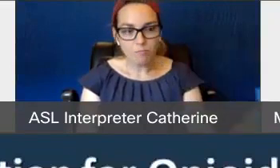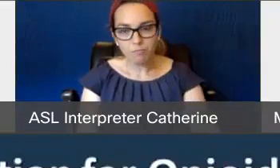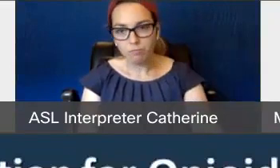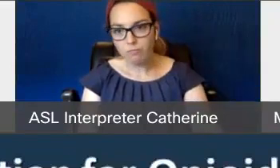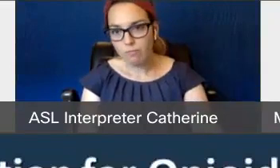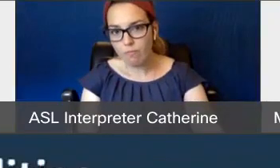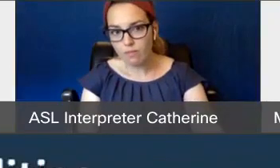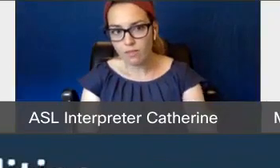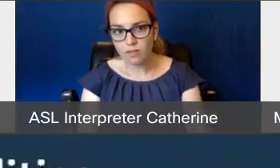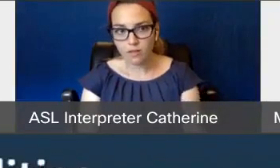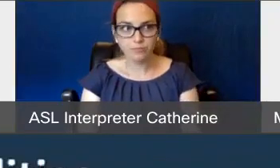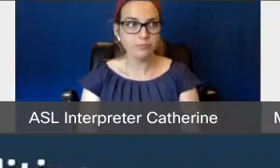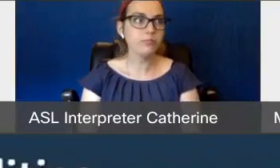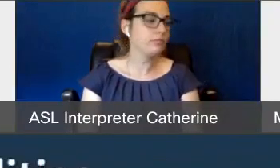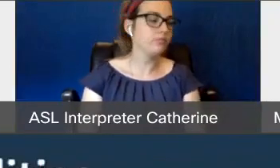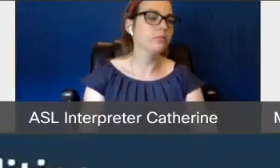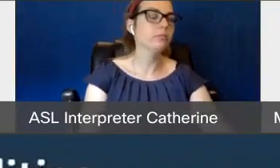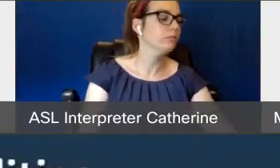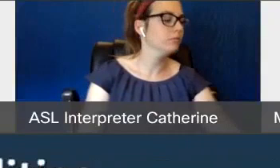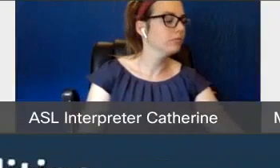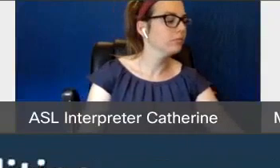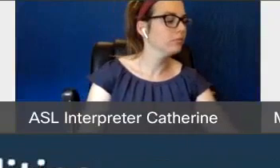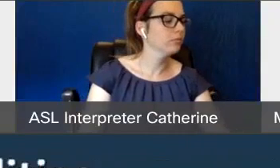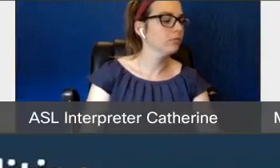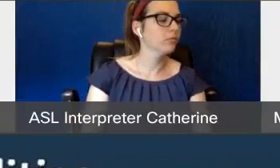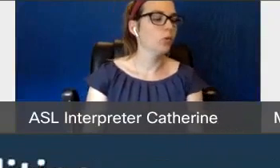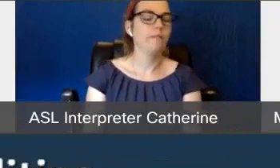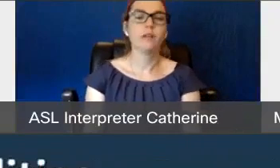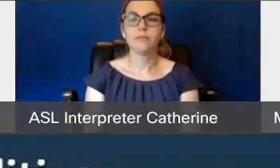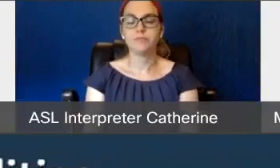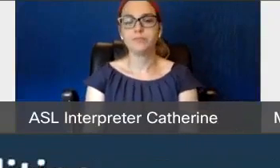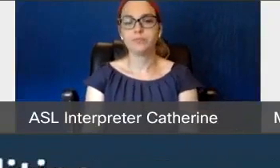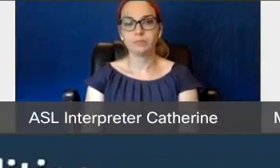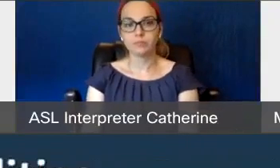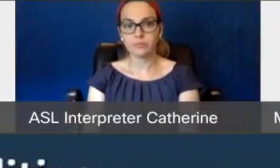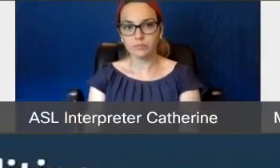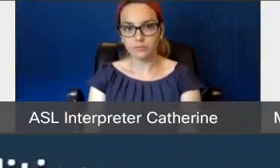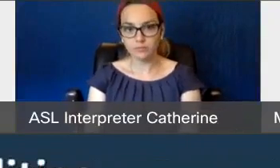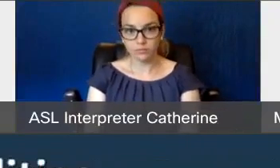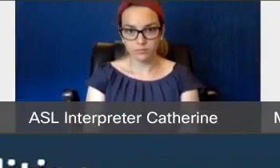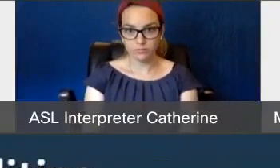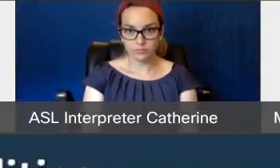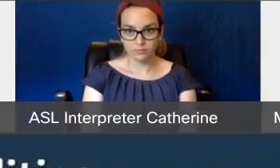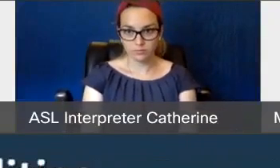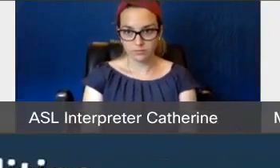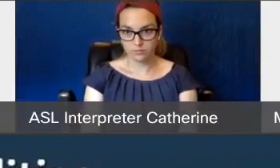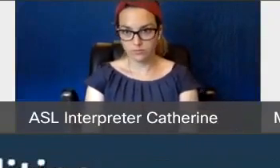their clinical outcomes. What's the participants responsibility? The participants must provide contact information